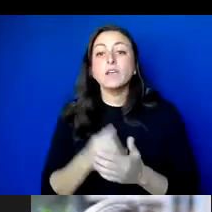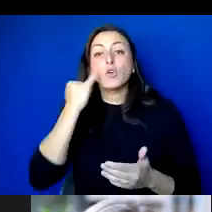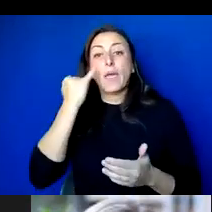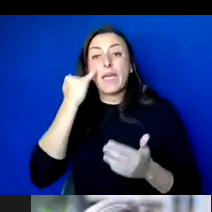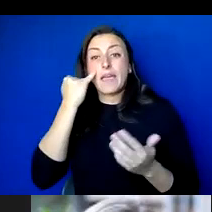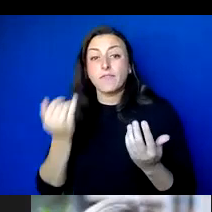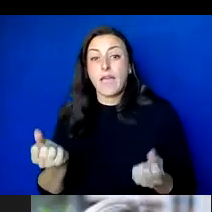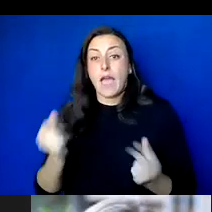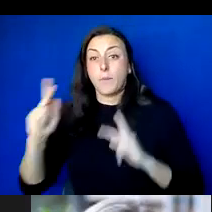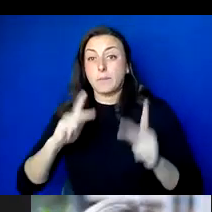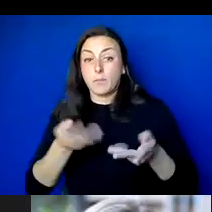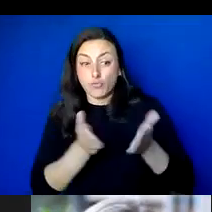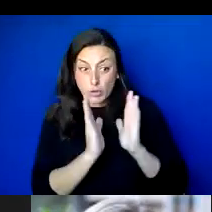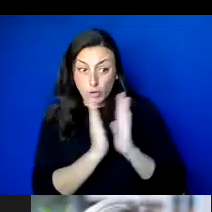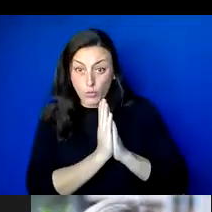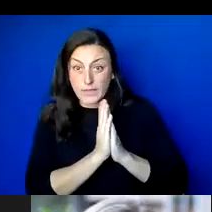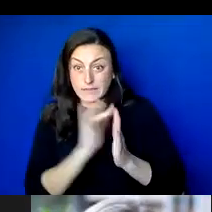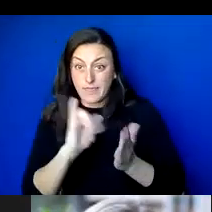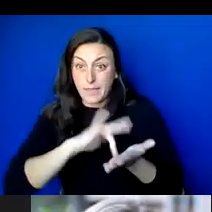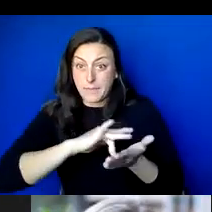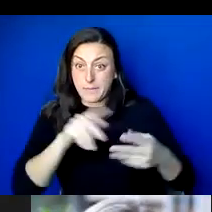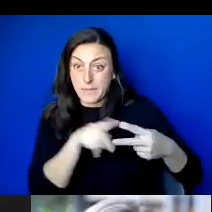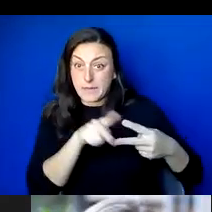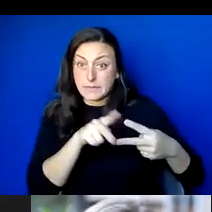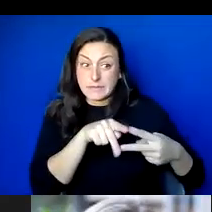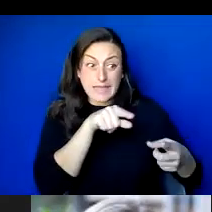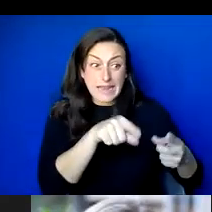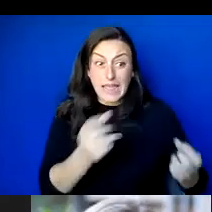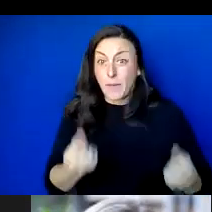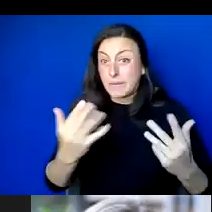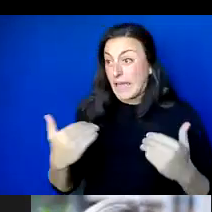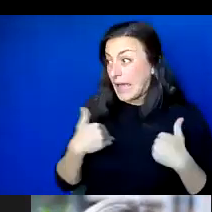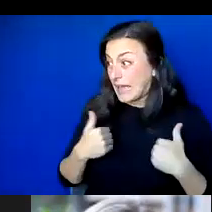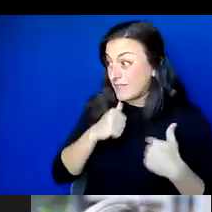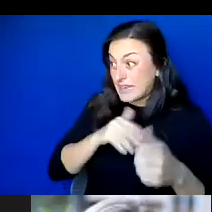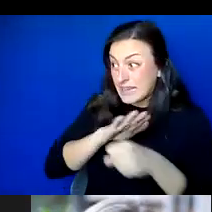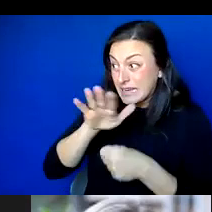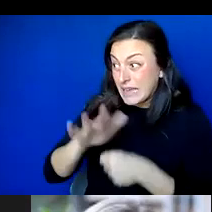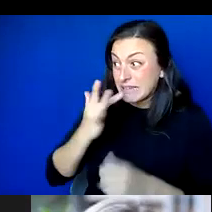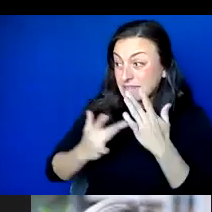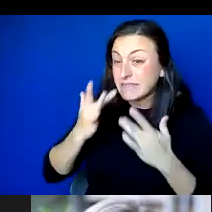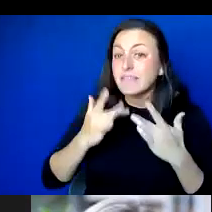than the doses we had, the physician making the referral would simply push a button and based on